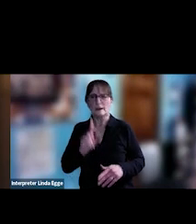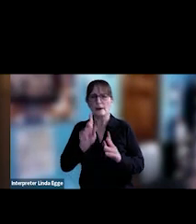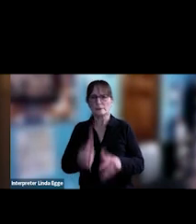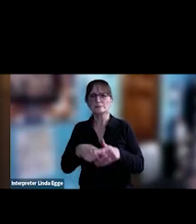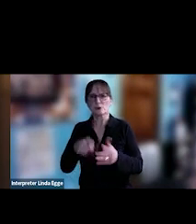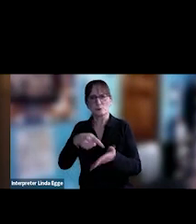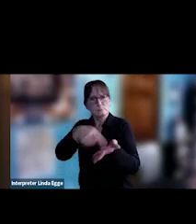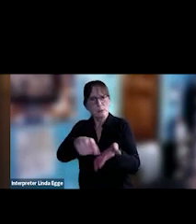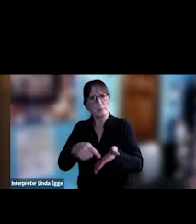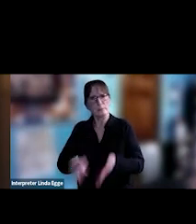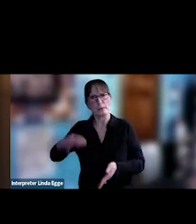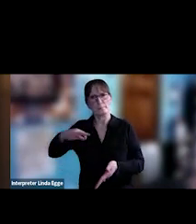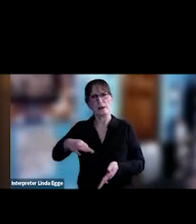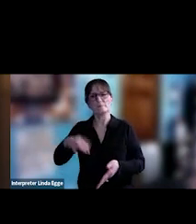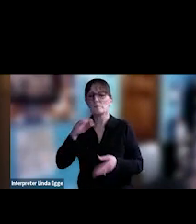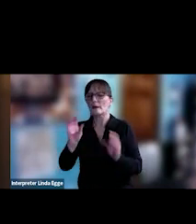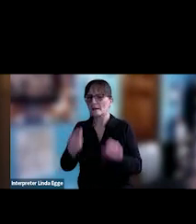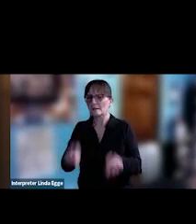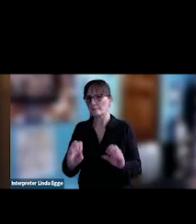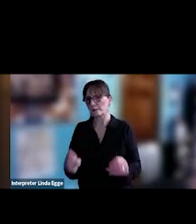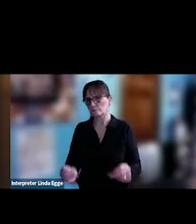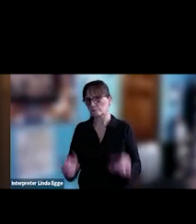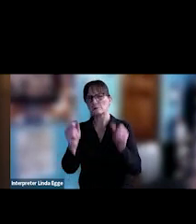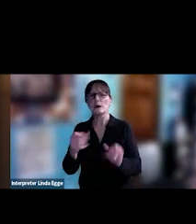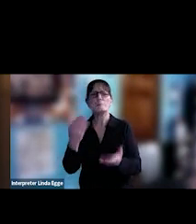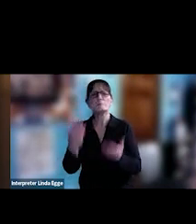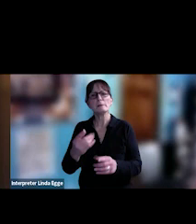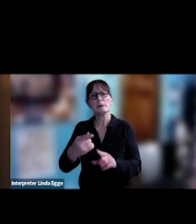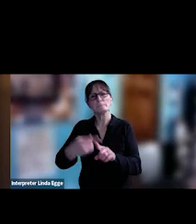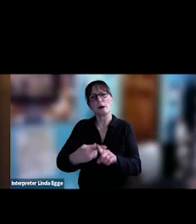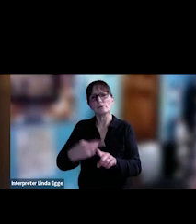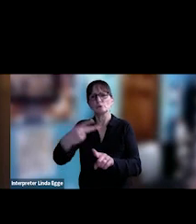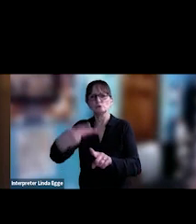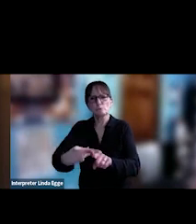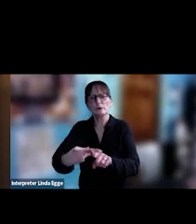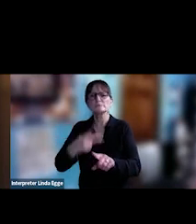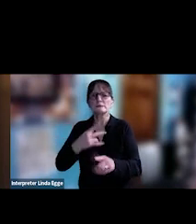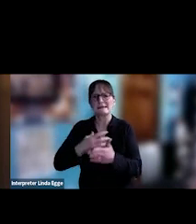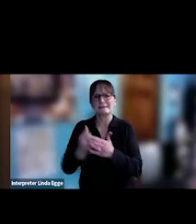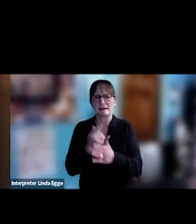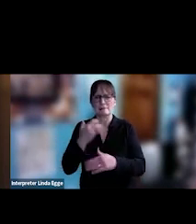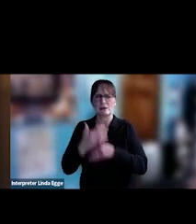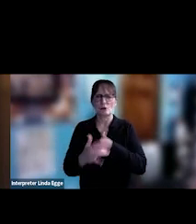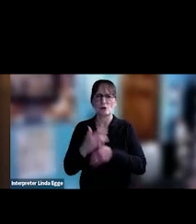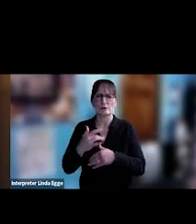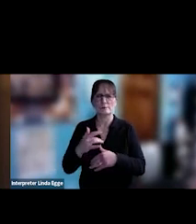So it can be very quick, it can take just a month or two to start receiving early retirement benefits.